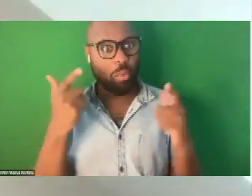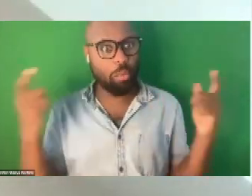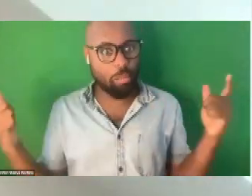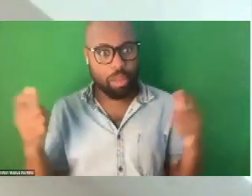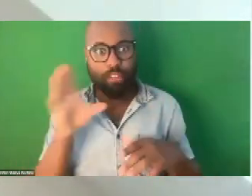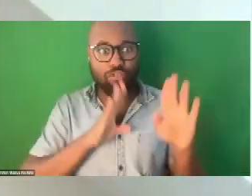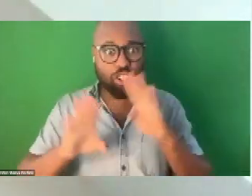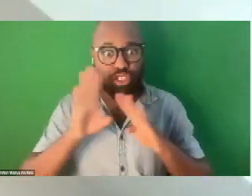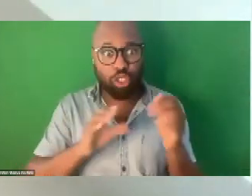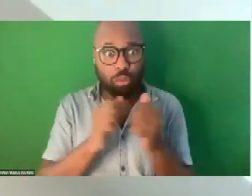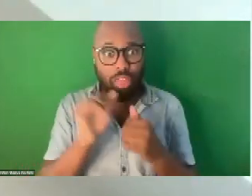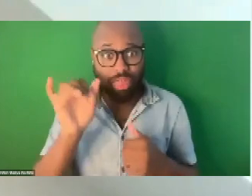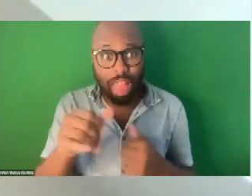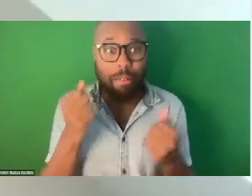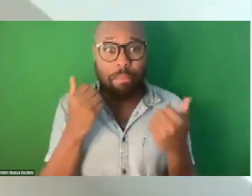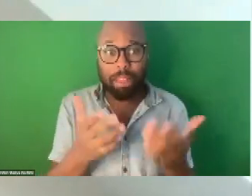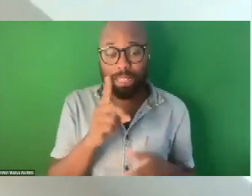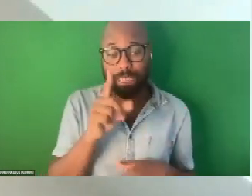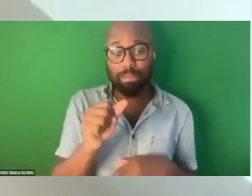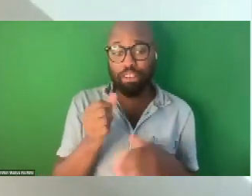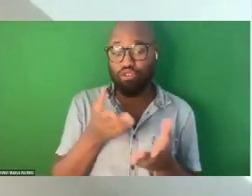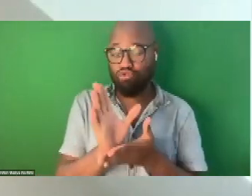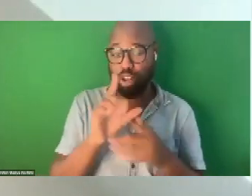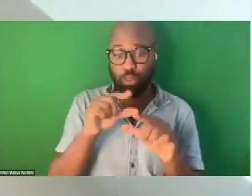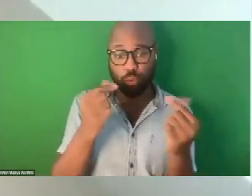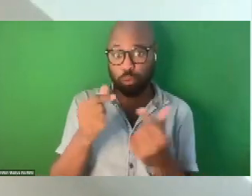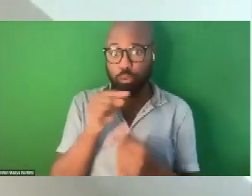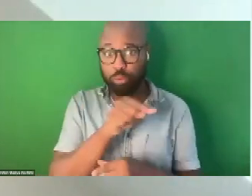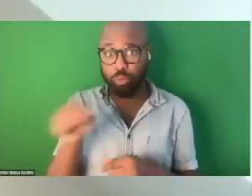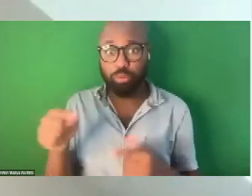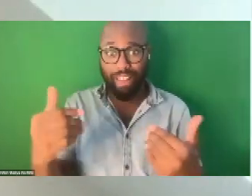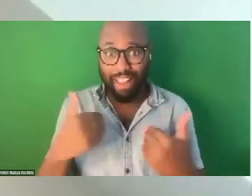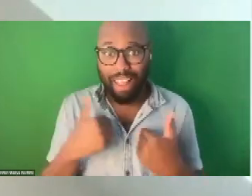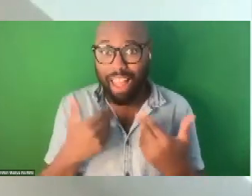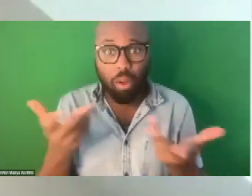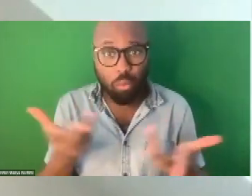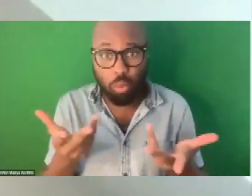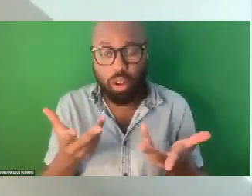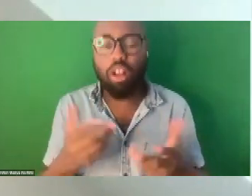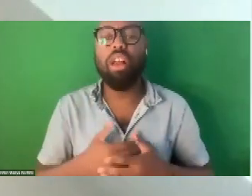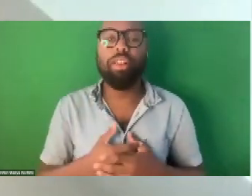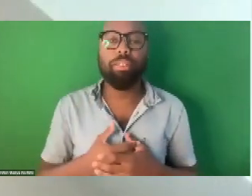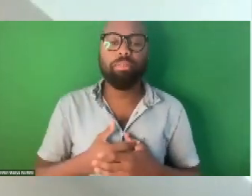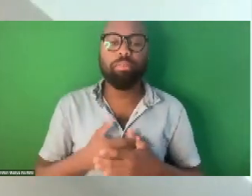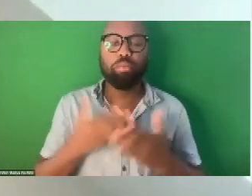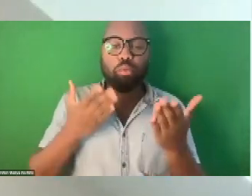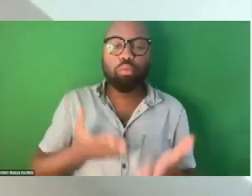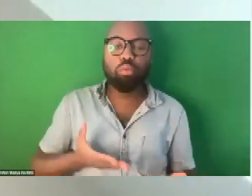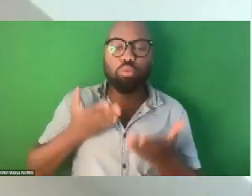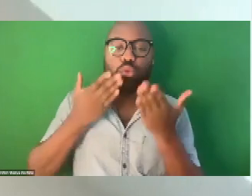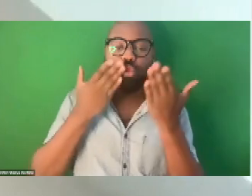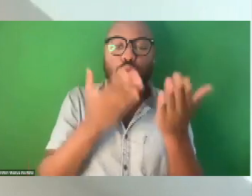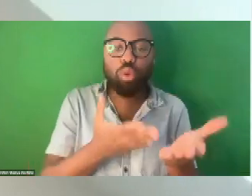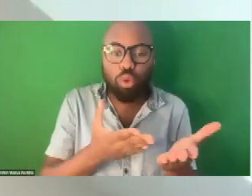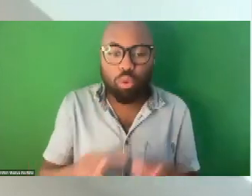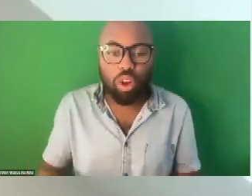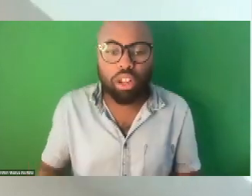many disability rights groups had was that proposals to dramatically expand access to